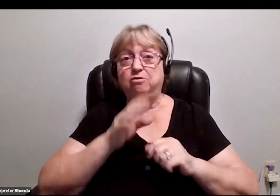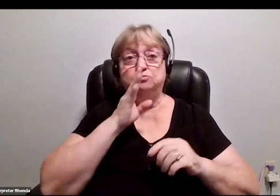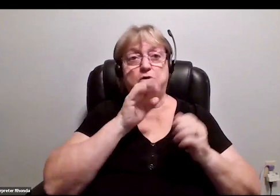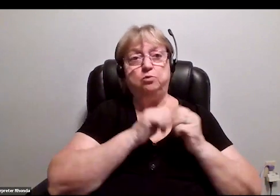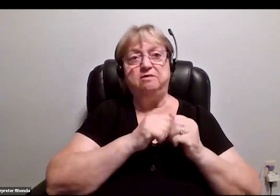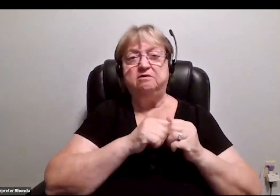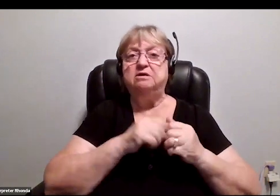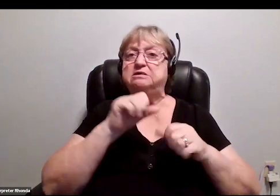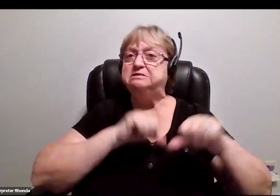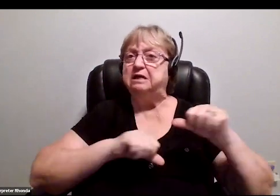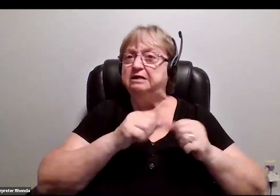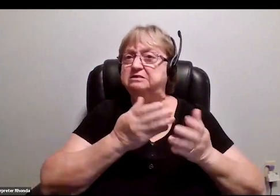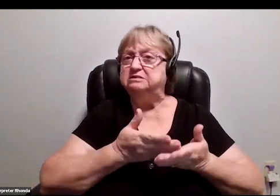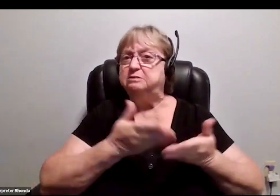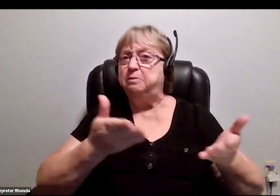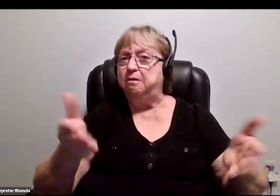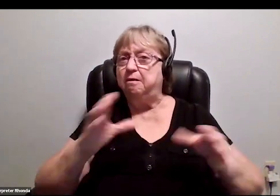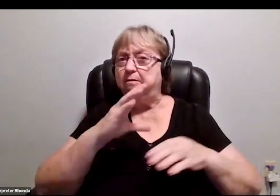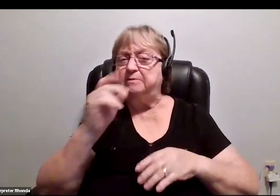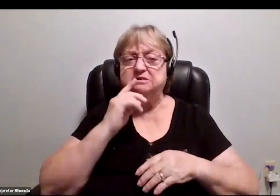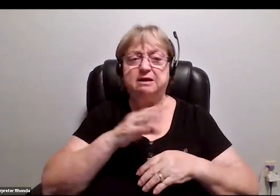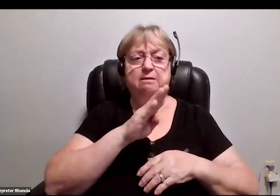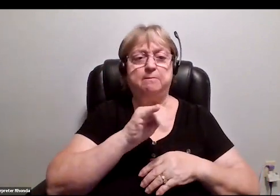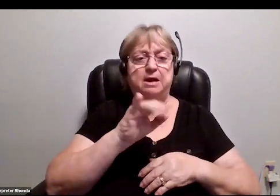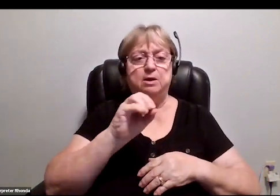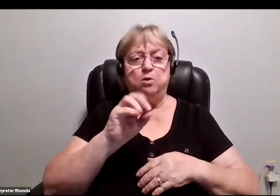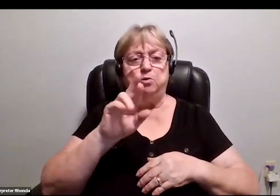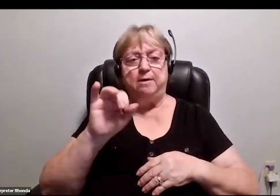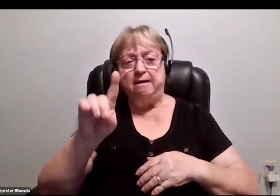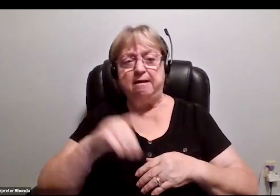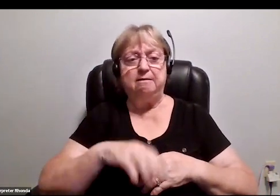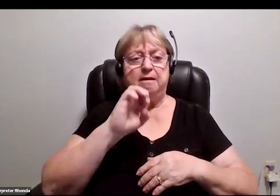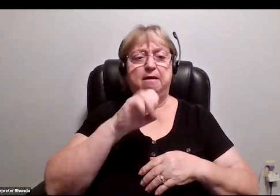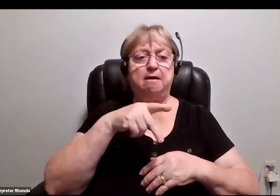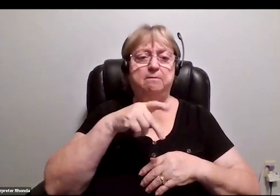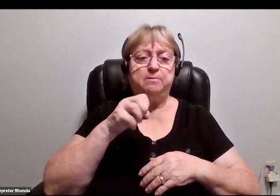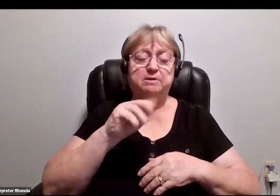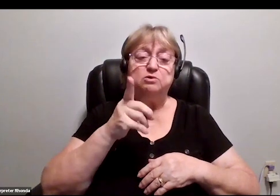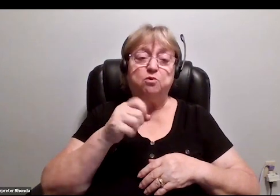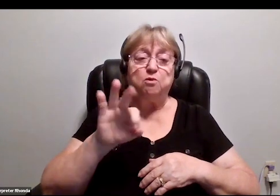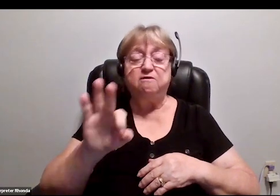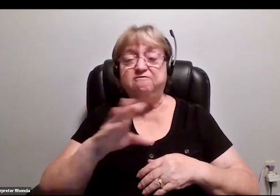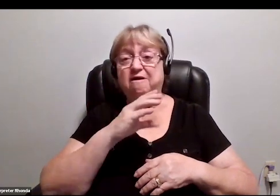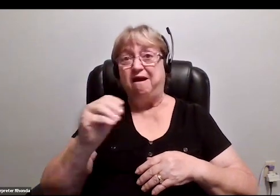such as Bio-Rad and Eppendorf on ways to improve their lab equipment as well as receive donations